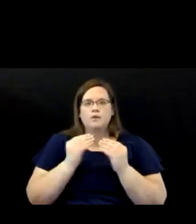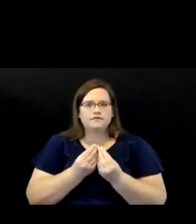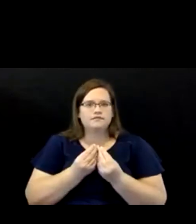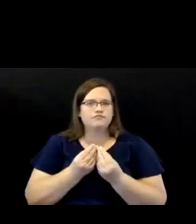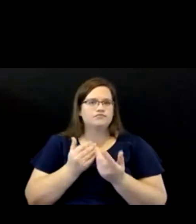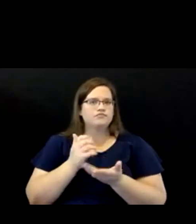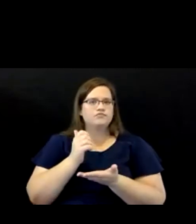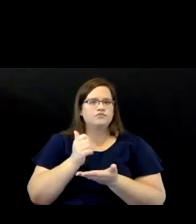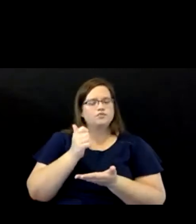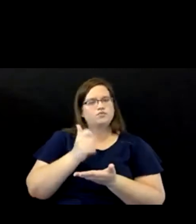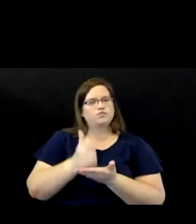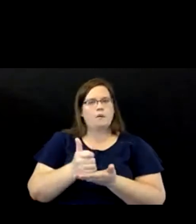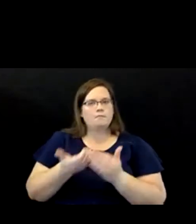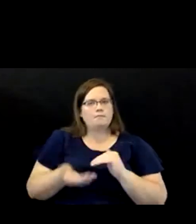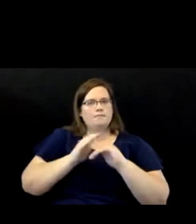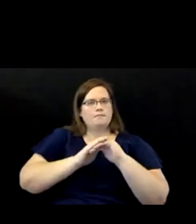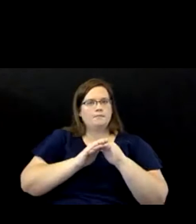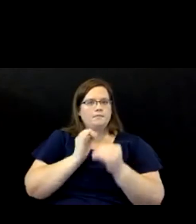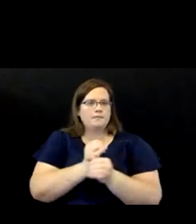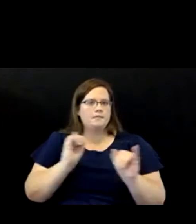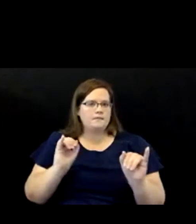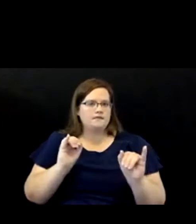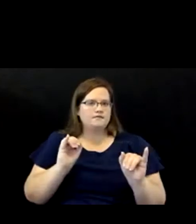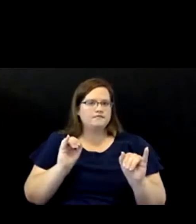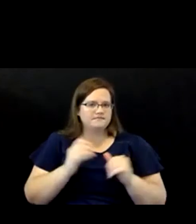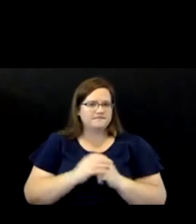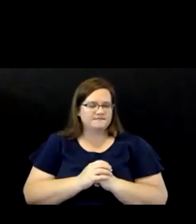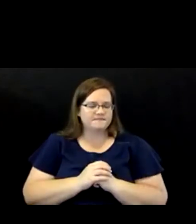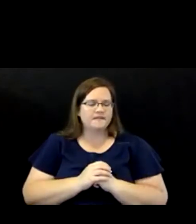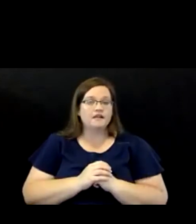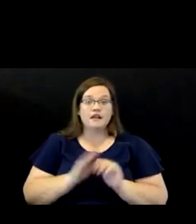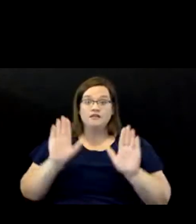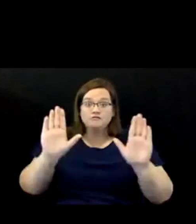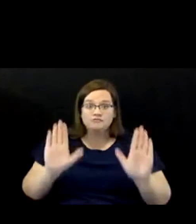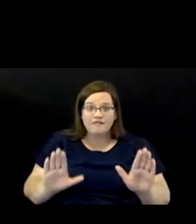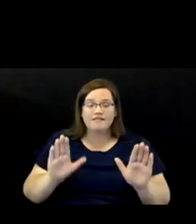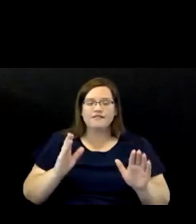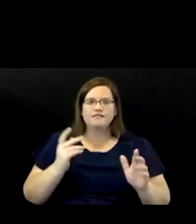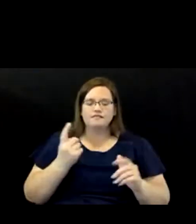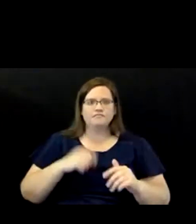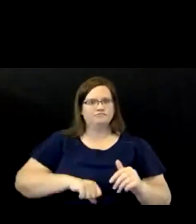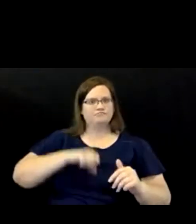to help increase the independence of people with disabilities. It's not only great and something I'm very proud of, it's the law. It's literally a